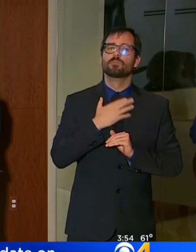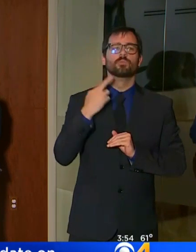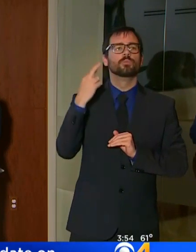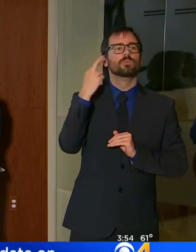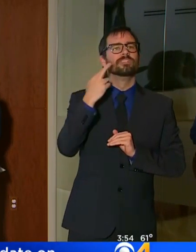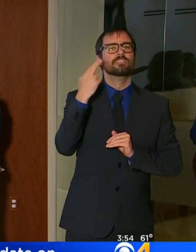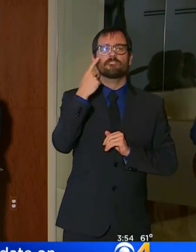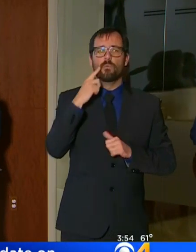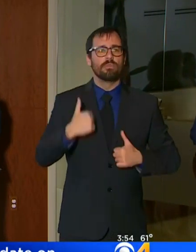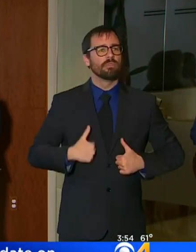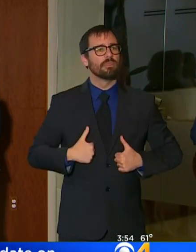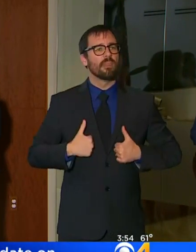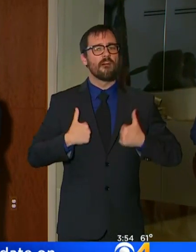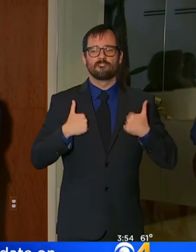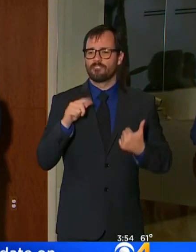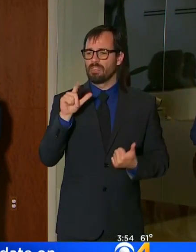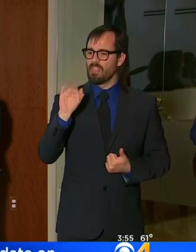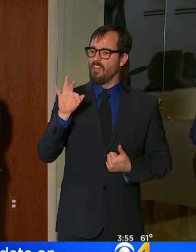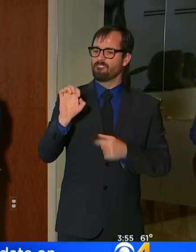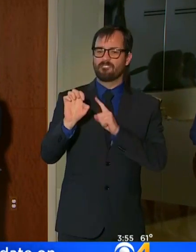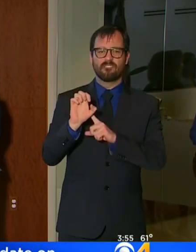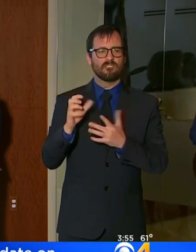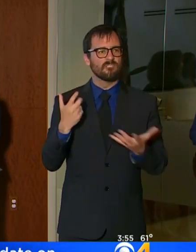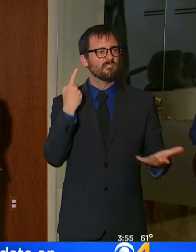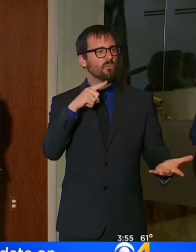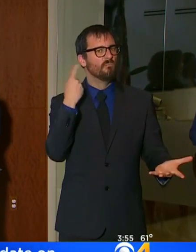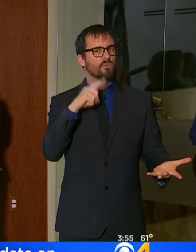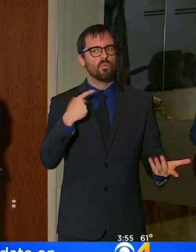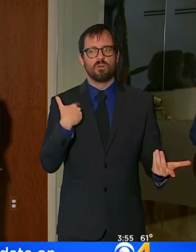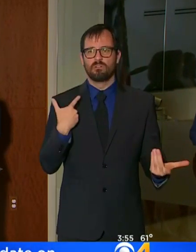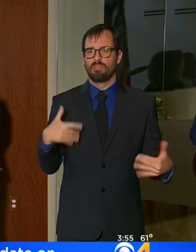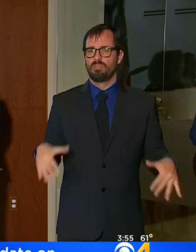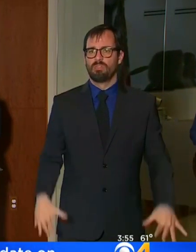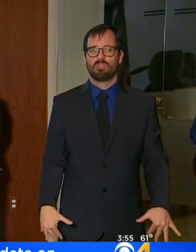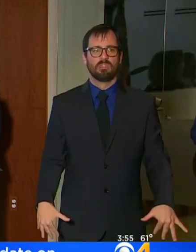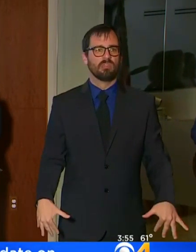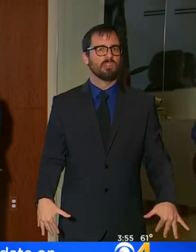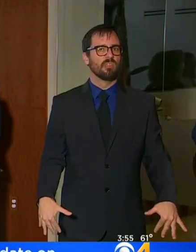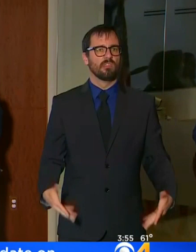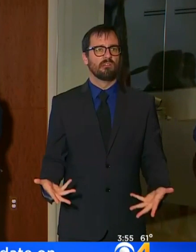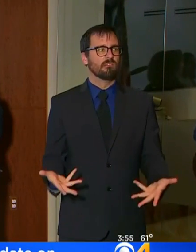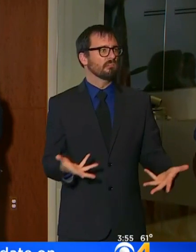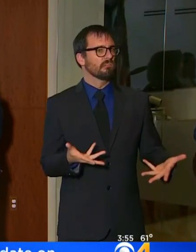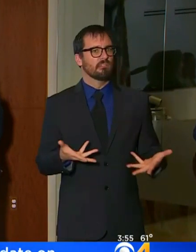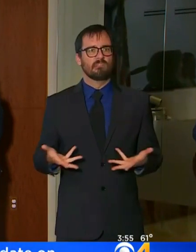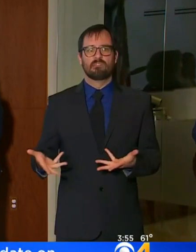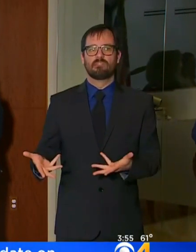THERE OR DO THIS OR DO THAT, THEY THOUGHT THEY HAD LOST A SIGNIFICANT PART OF THEIR PURPOSE. WHAT I WOULD SAY TO